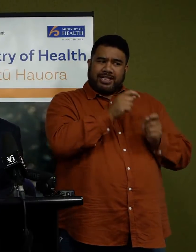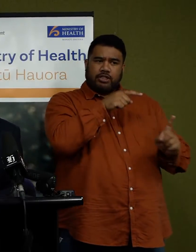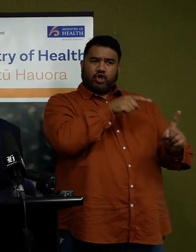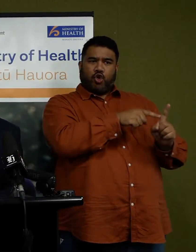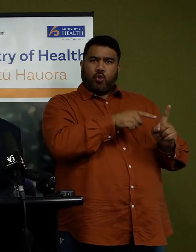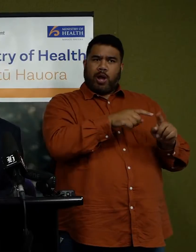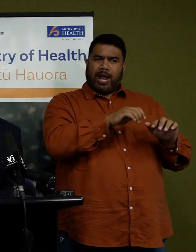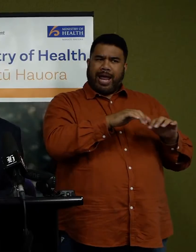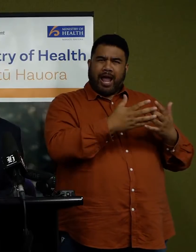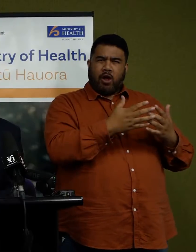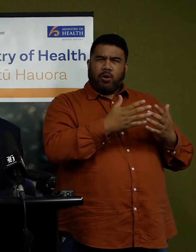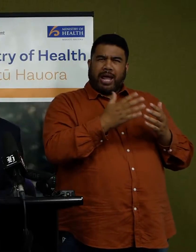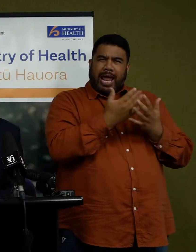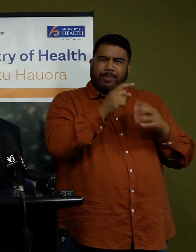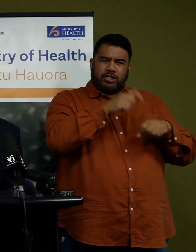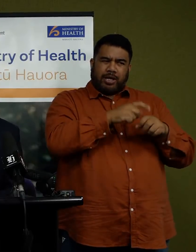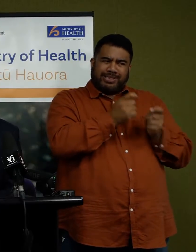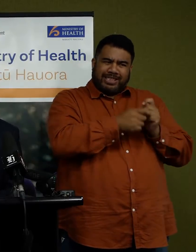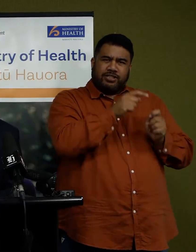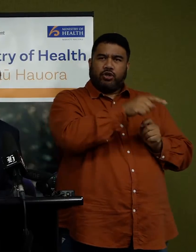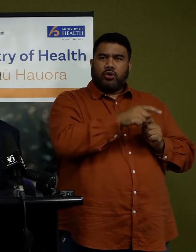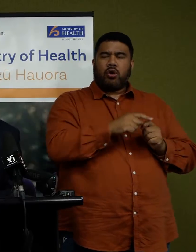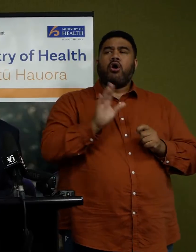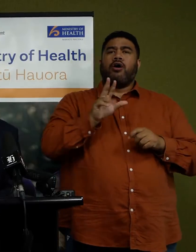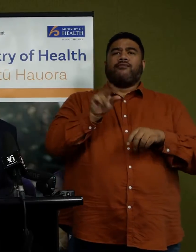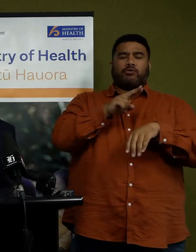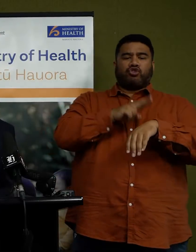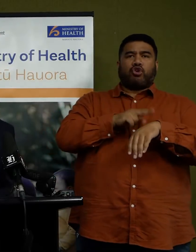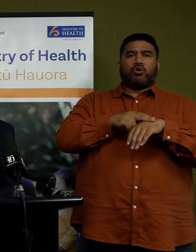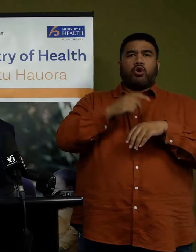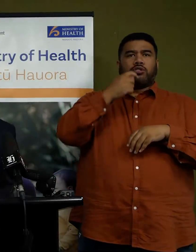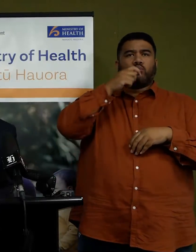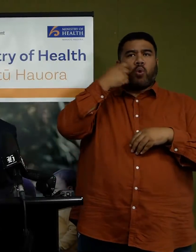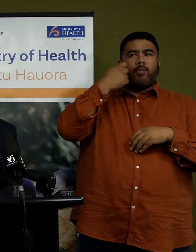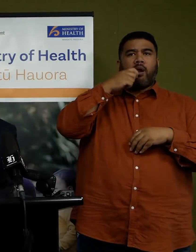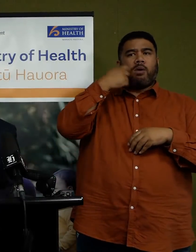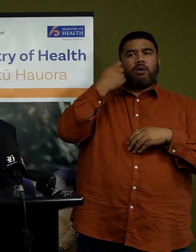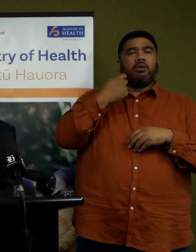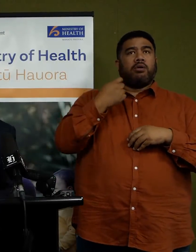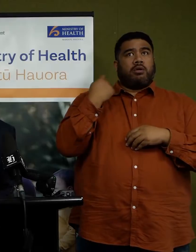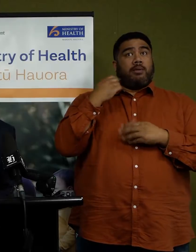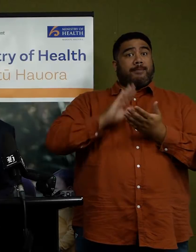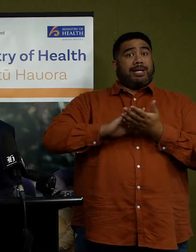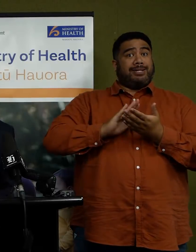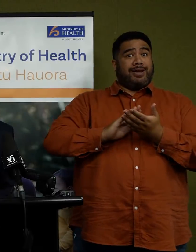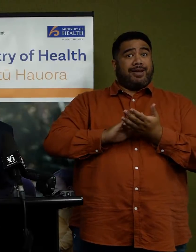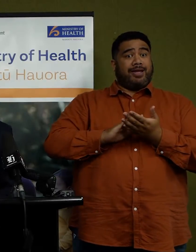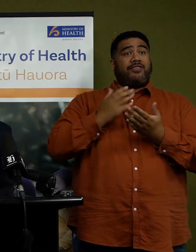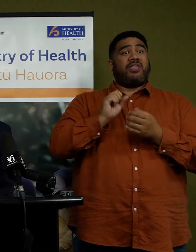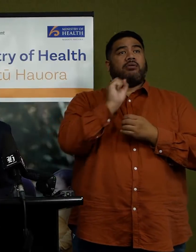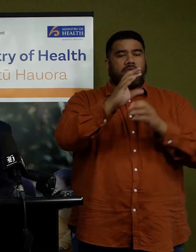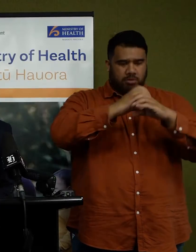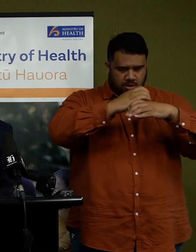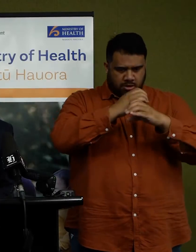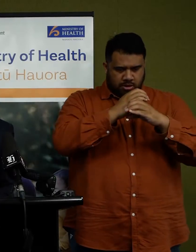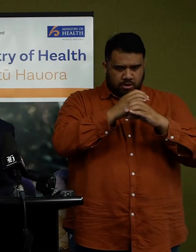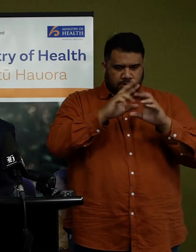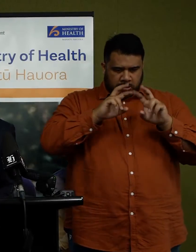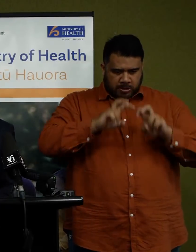that was taken by a general practitioner on Monday. And we got the result like yesterday, Tuesday. The first test. That's correct.